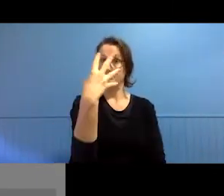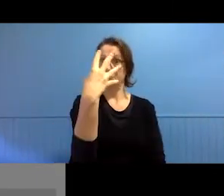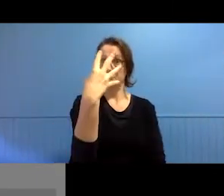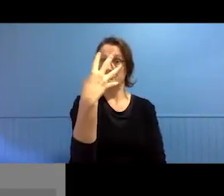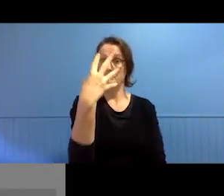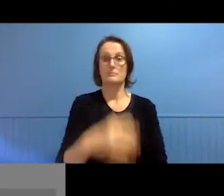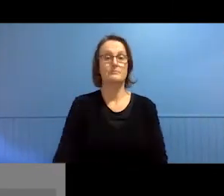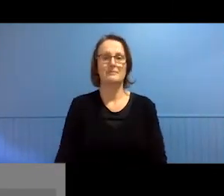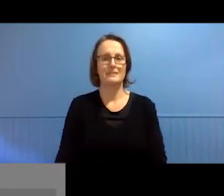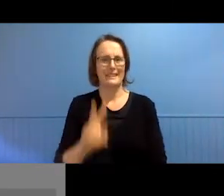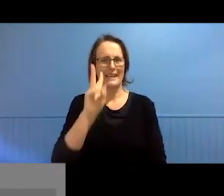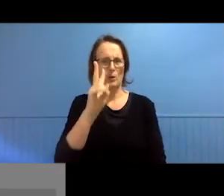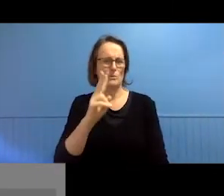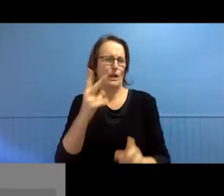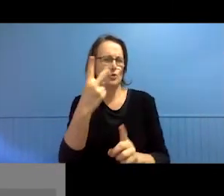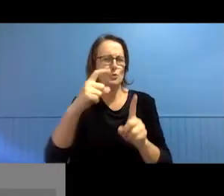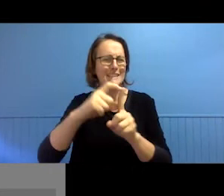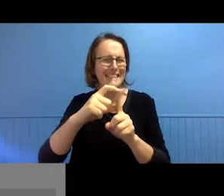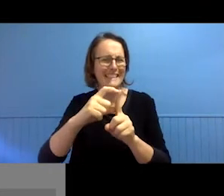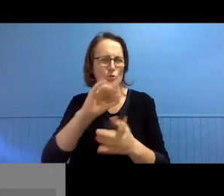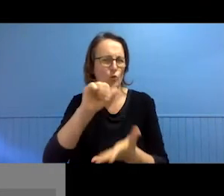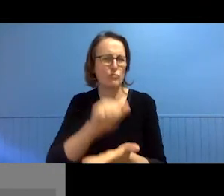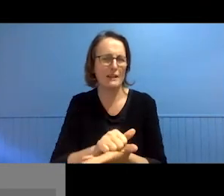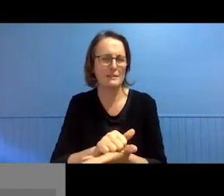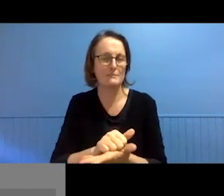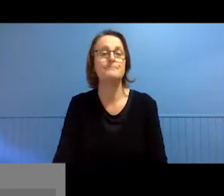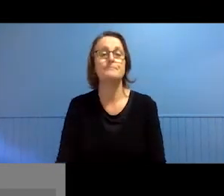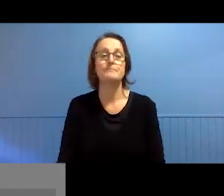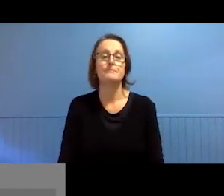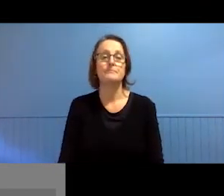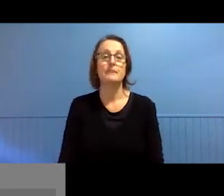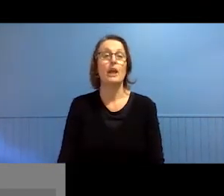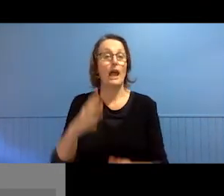you'd look very 2D. The third thing is having a back light. So the back